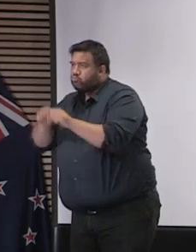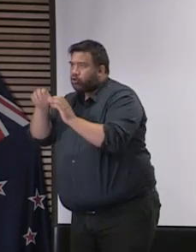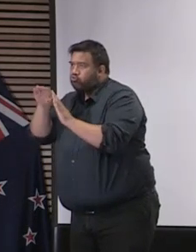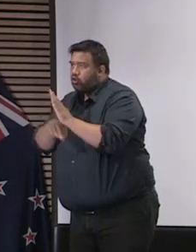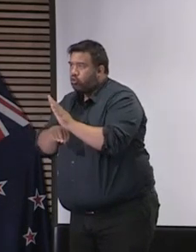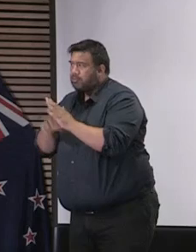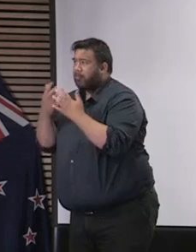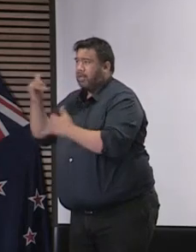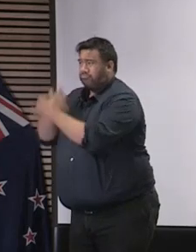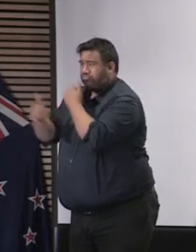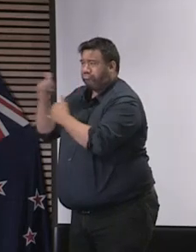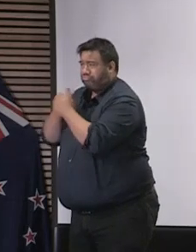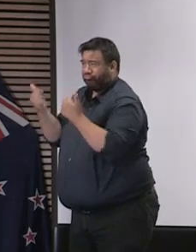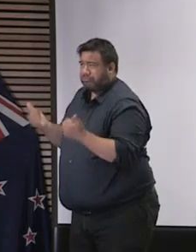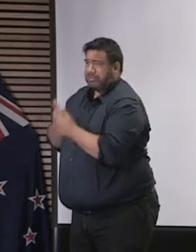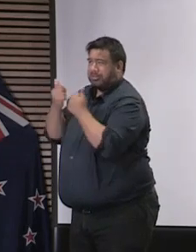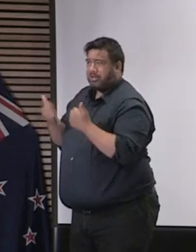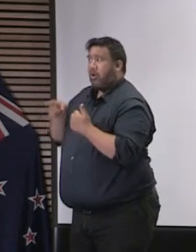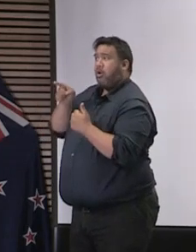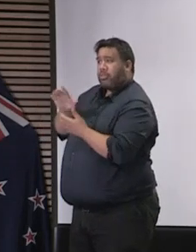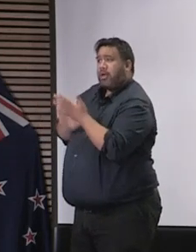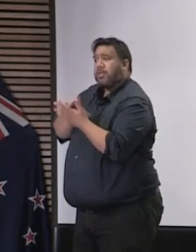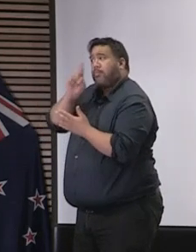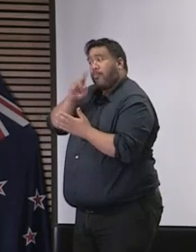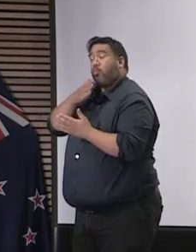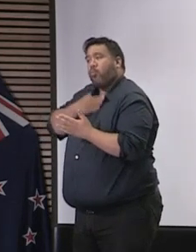potential breachless which tells us members of the public